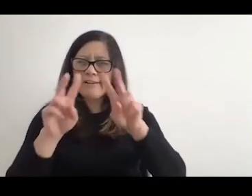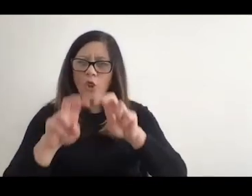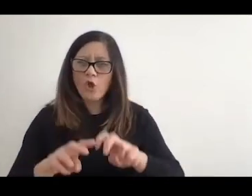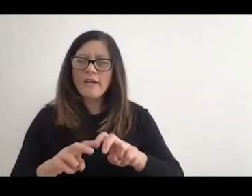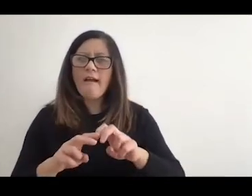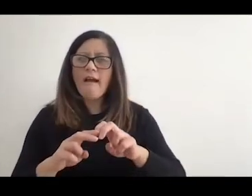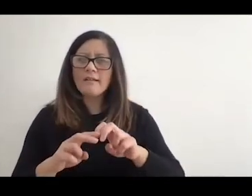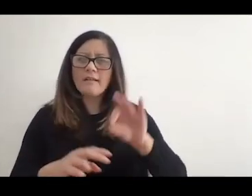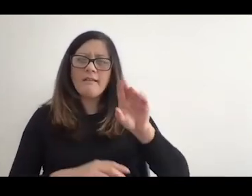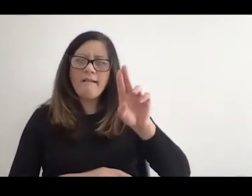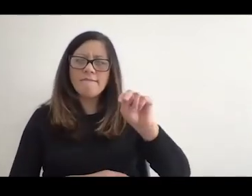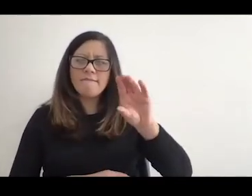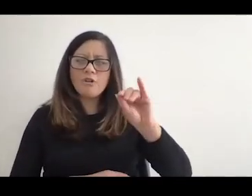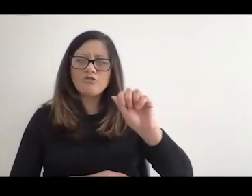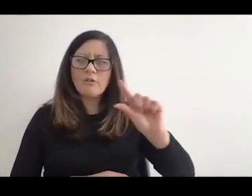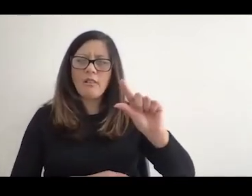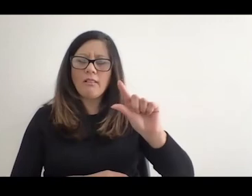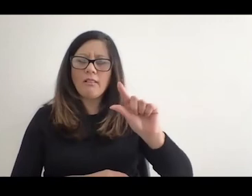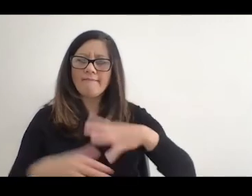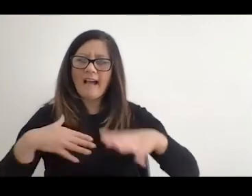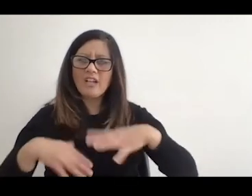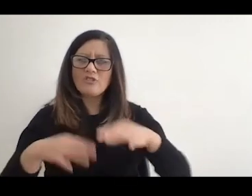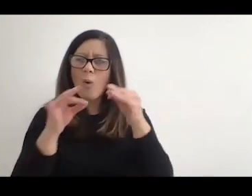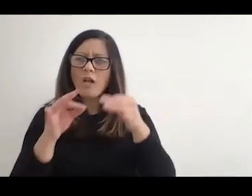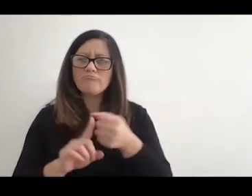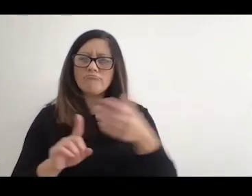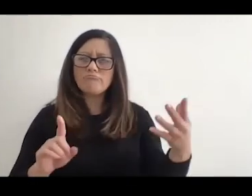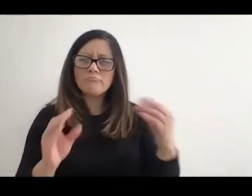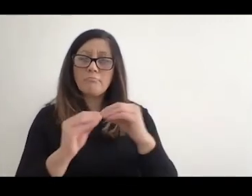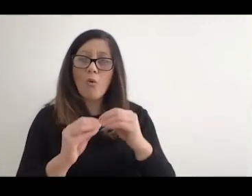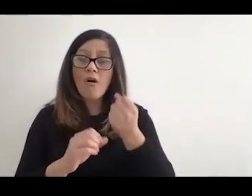I want to tell you a little bit more about it. So like I said,